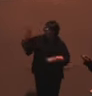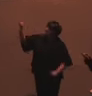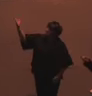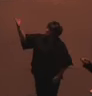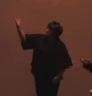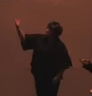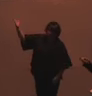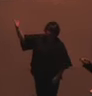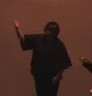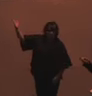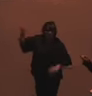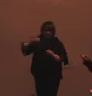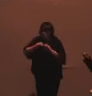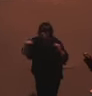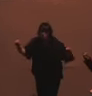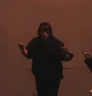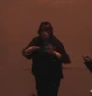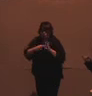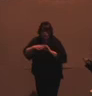No relation with these notes.